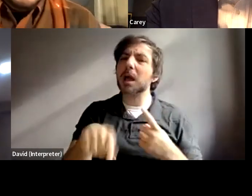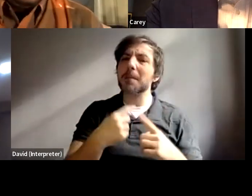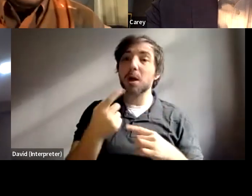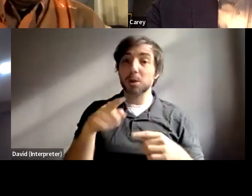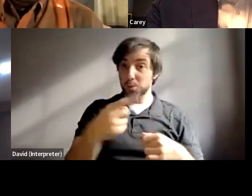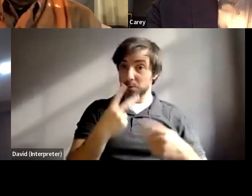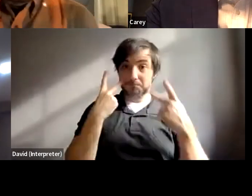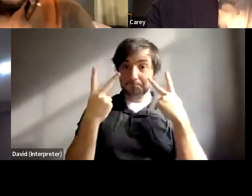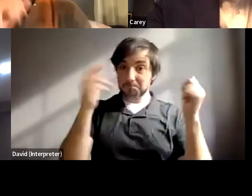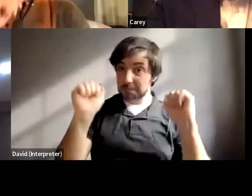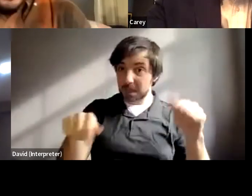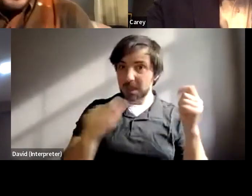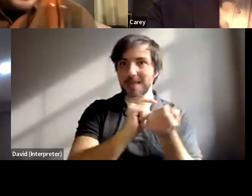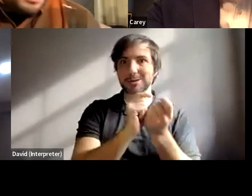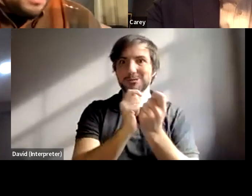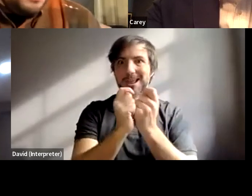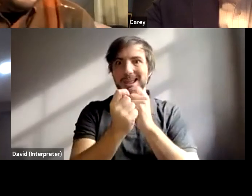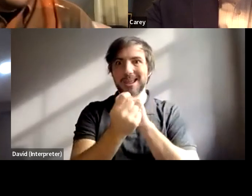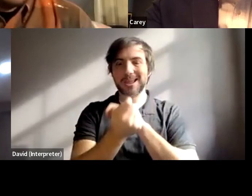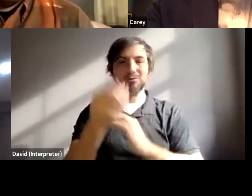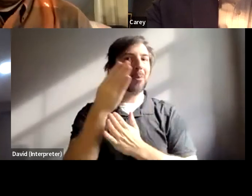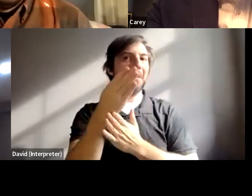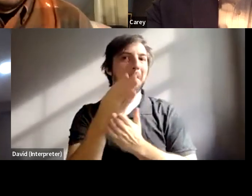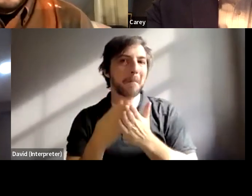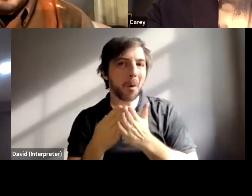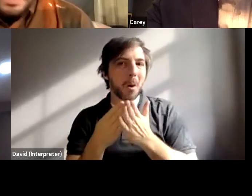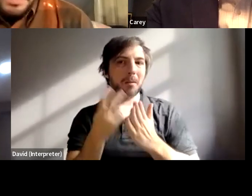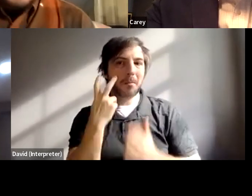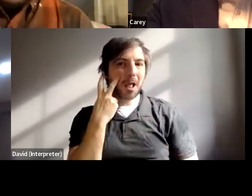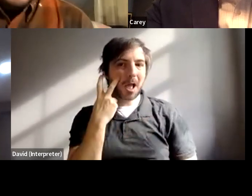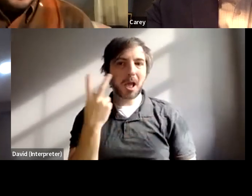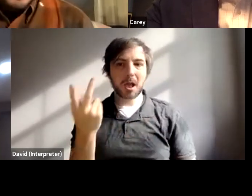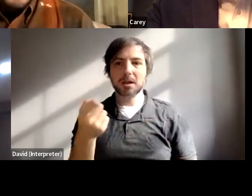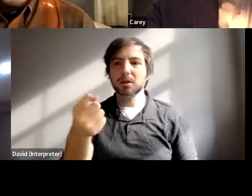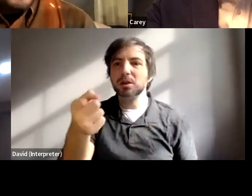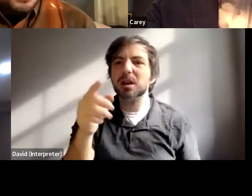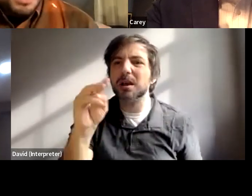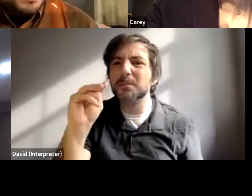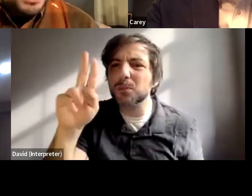sighted athlete? You are on mute.